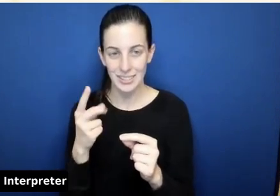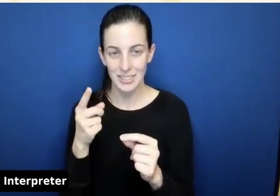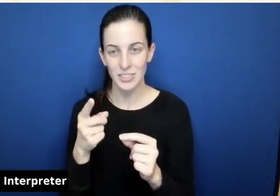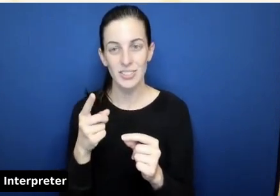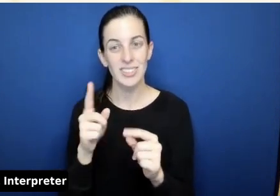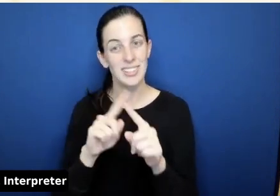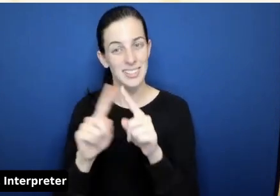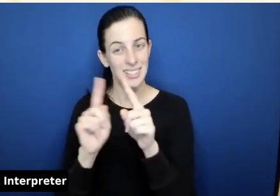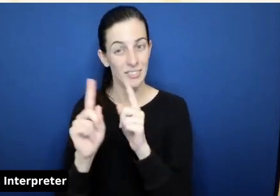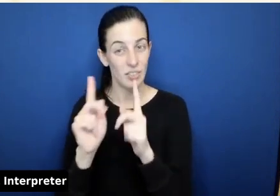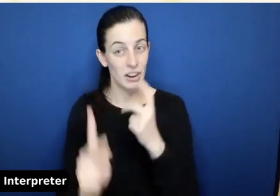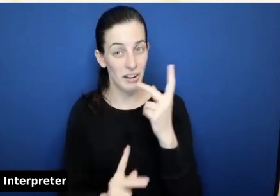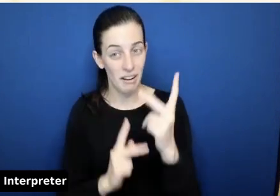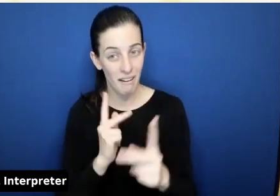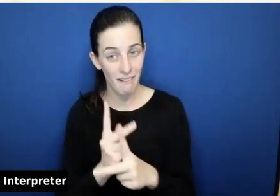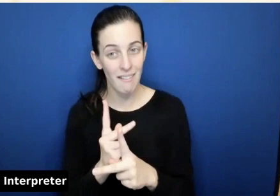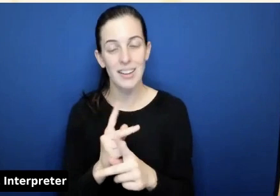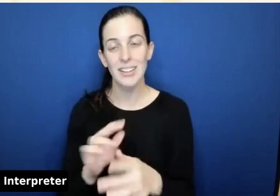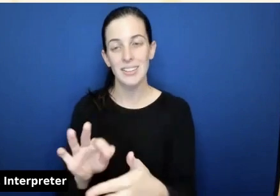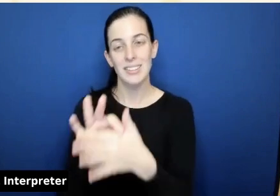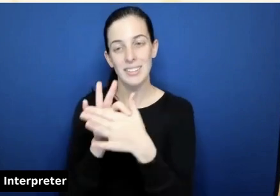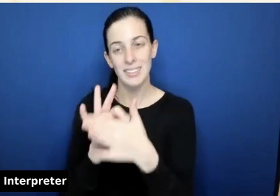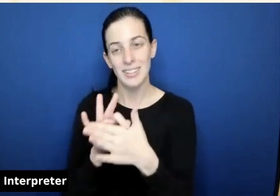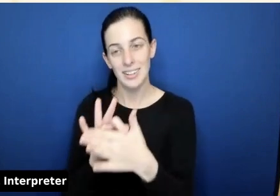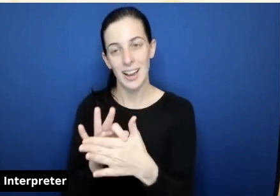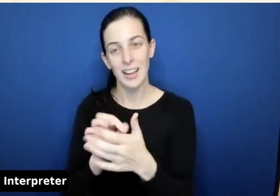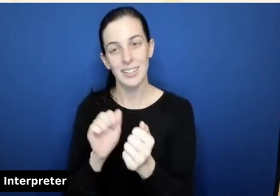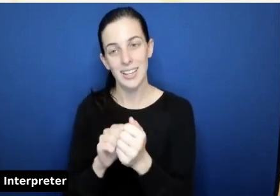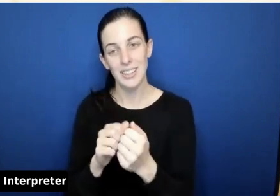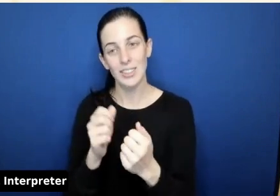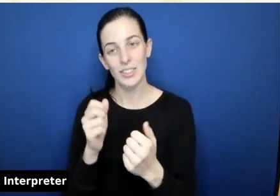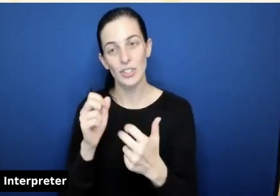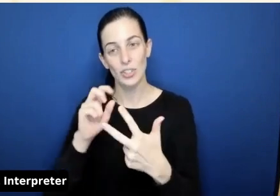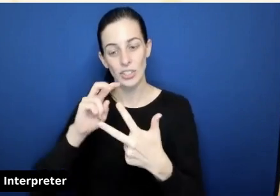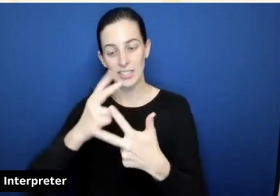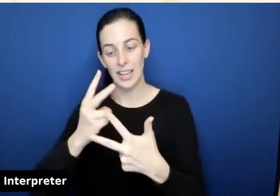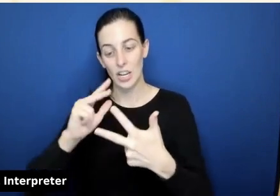the content of tab panel 2 and tab panel 3 remains unavailable to screen reader users.